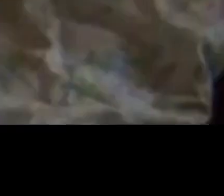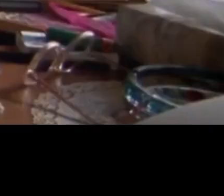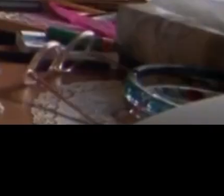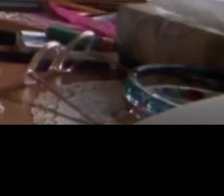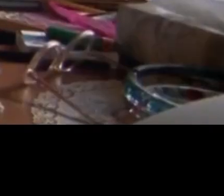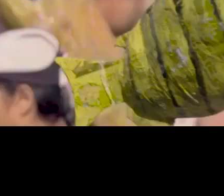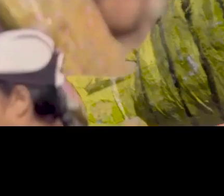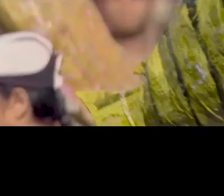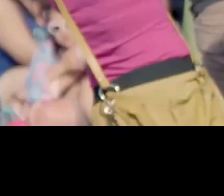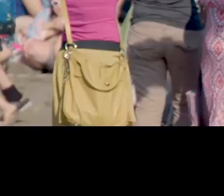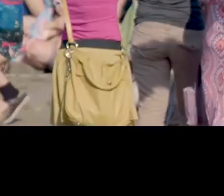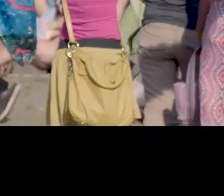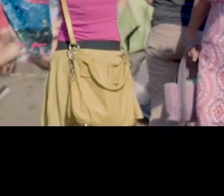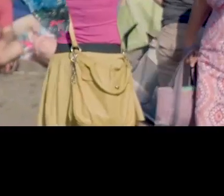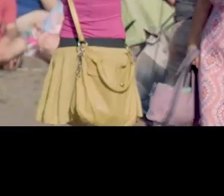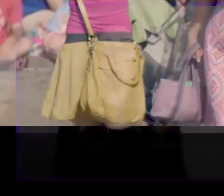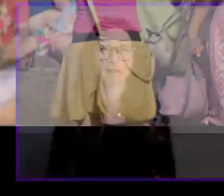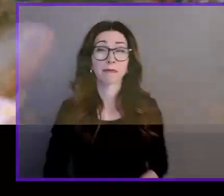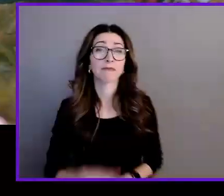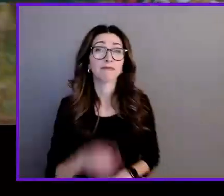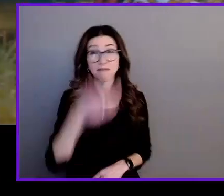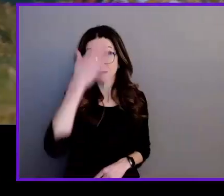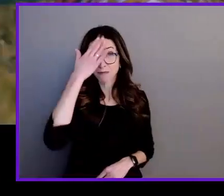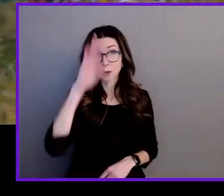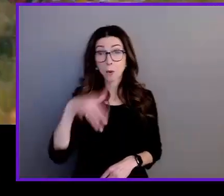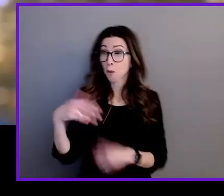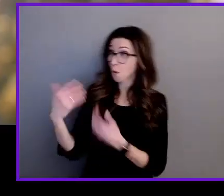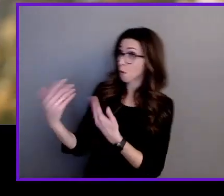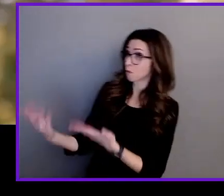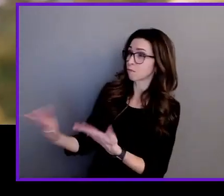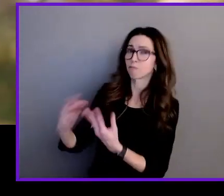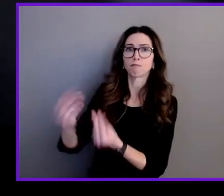It provokes us. It inspires us.